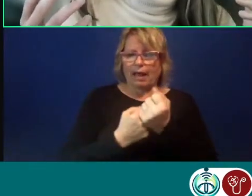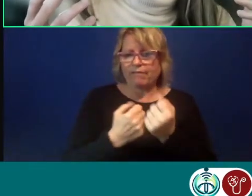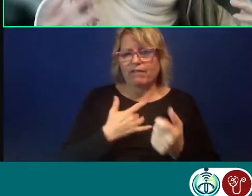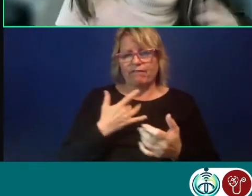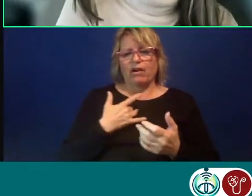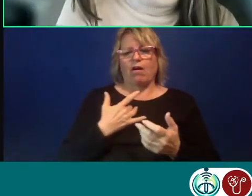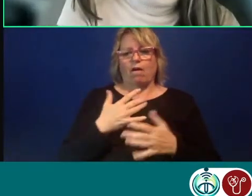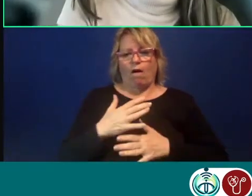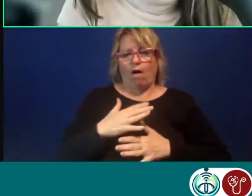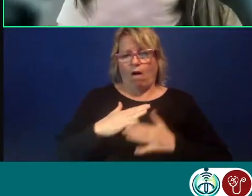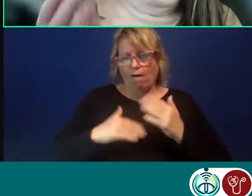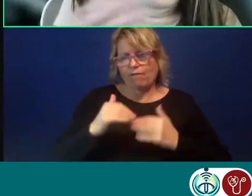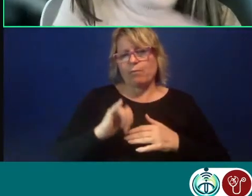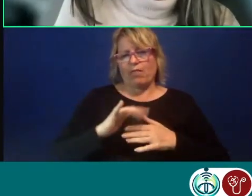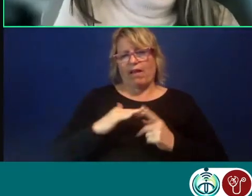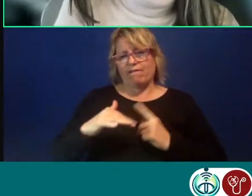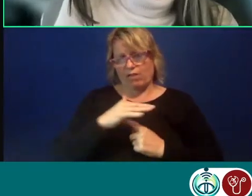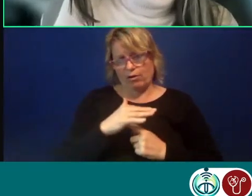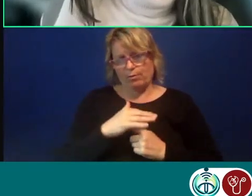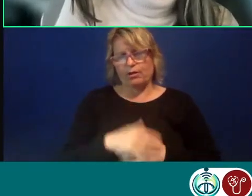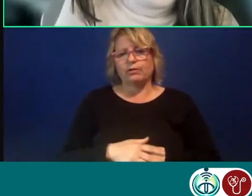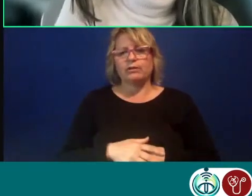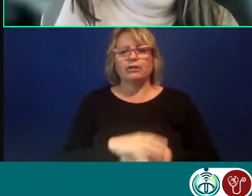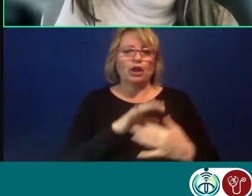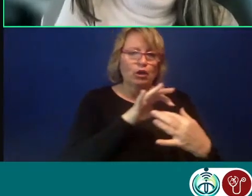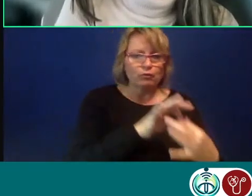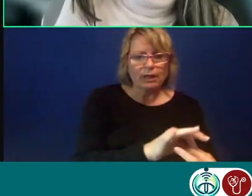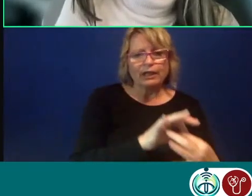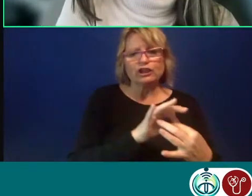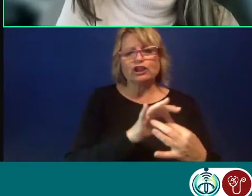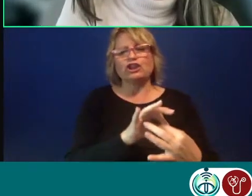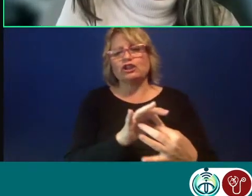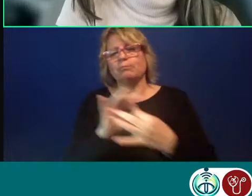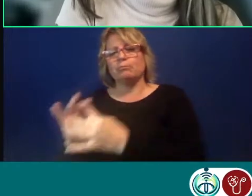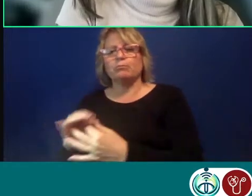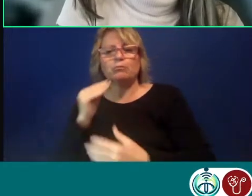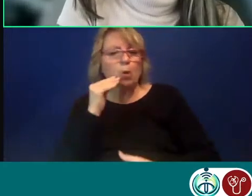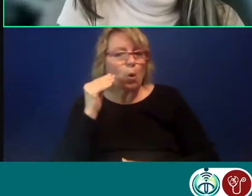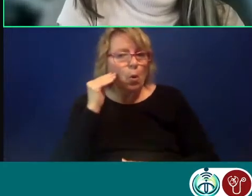in the environment. Relationship to home environment is also an important topic.